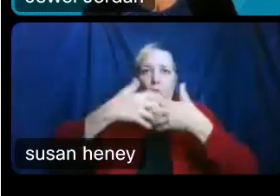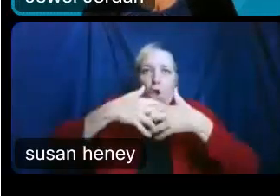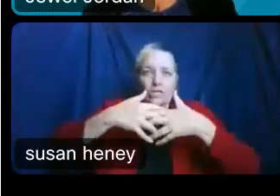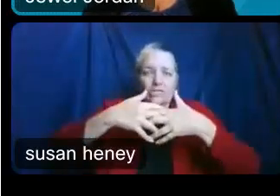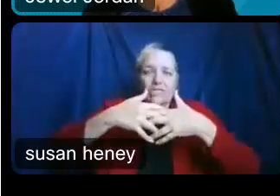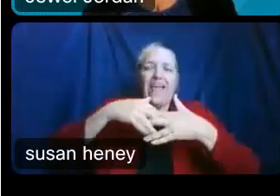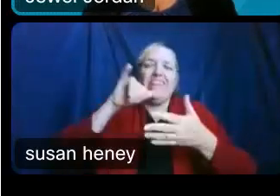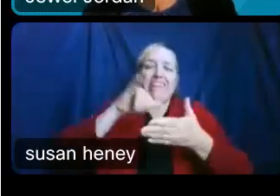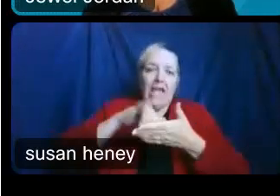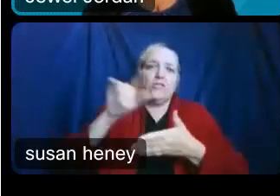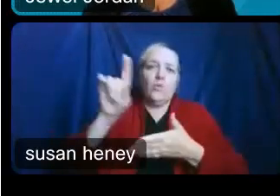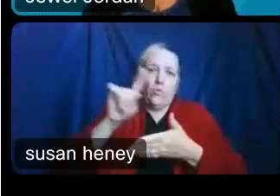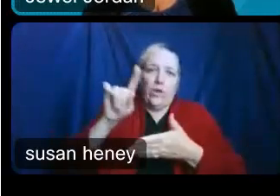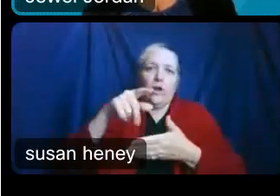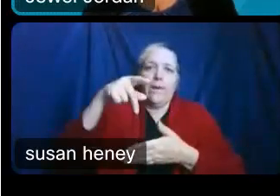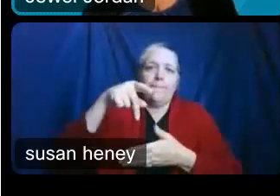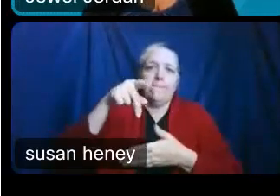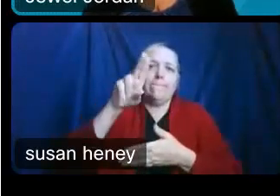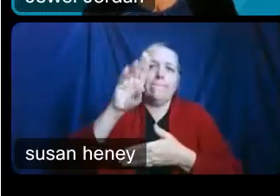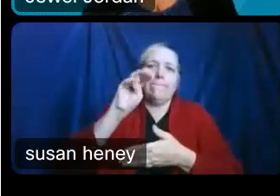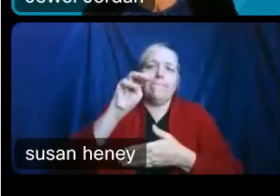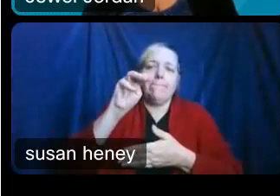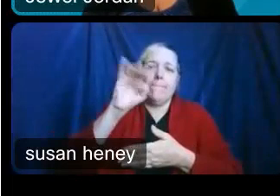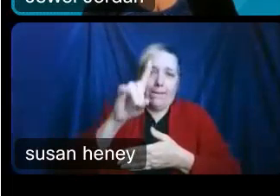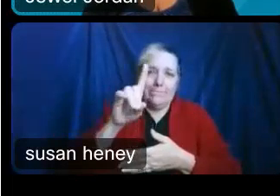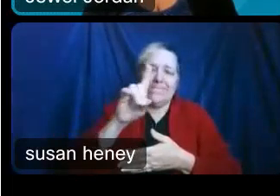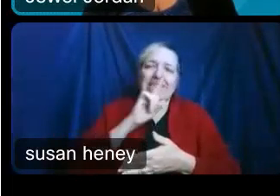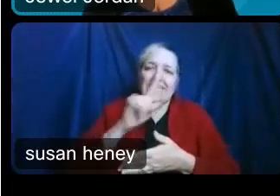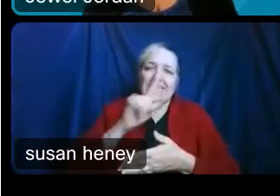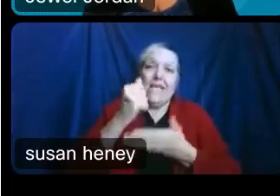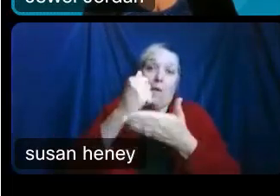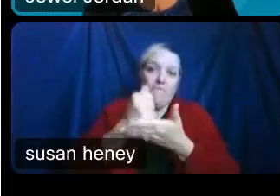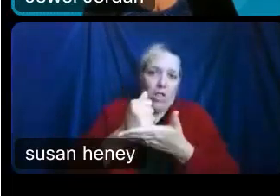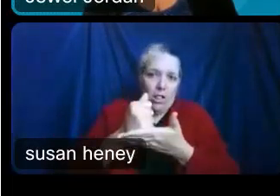of the Public Use Microdata is that you can tabulate those data, those cross tabs that